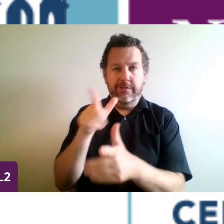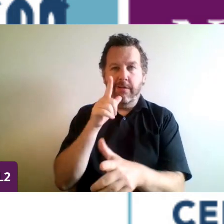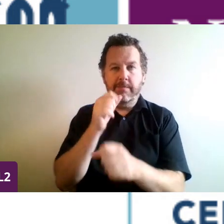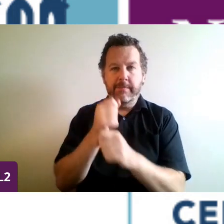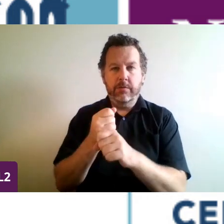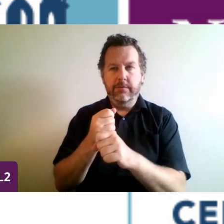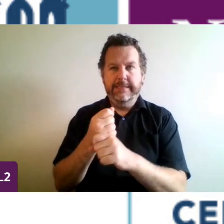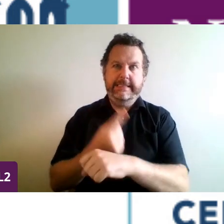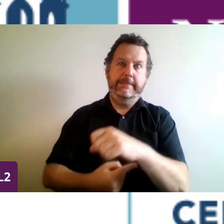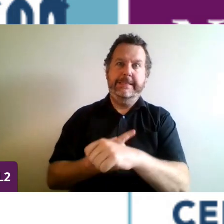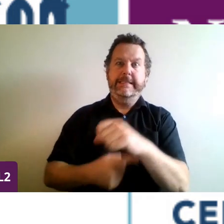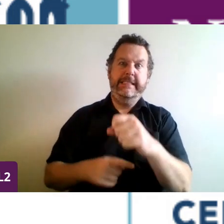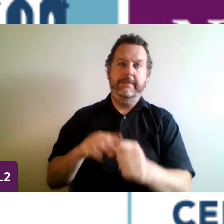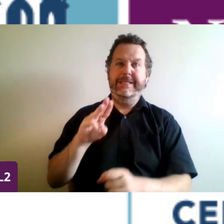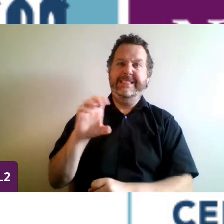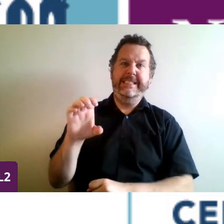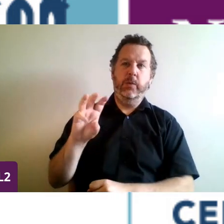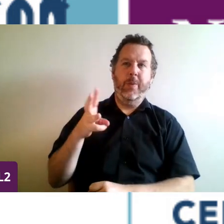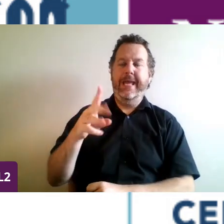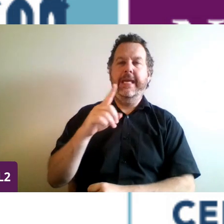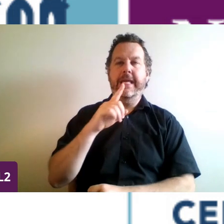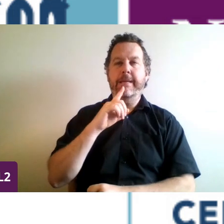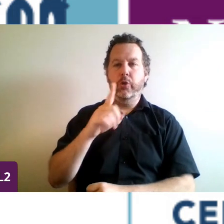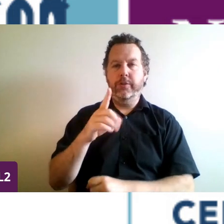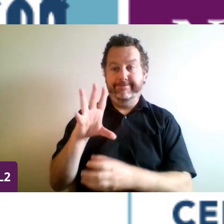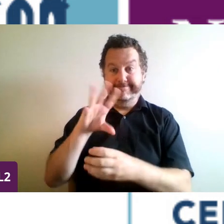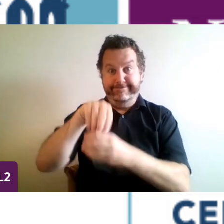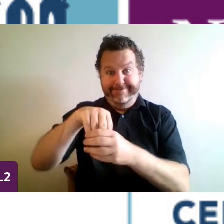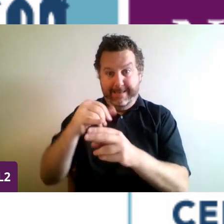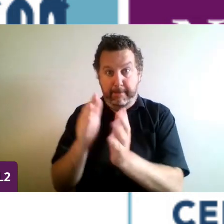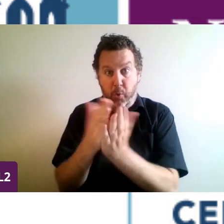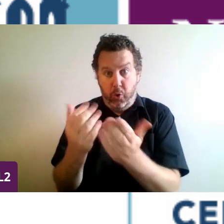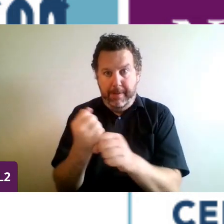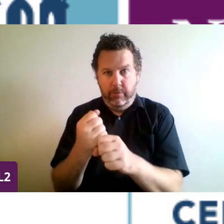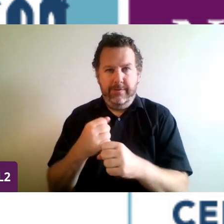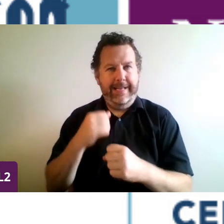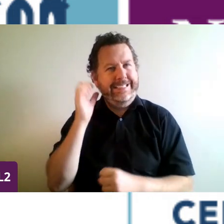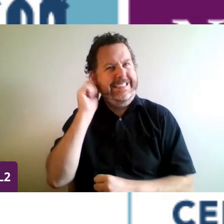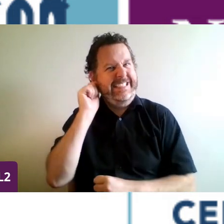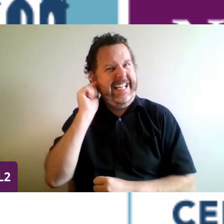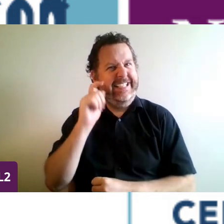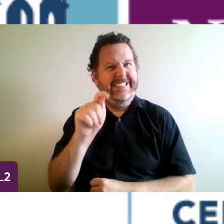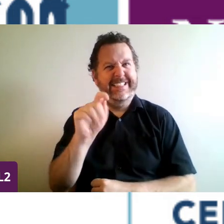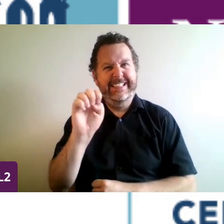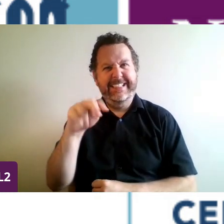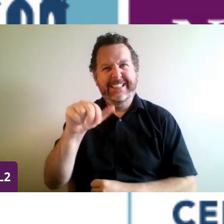And I feel to such a space to influence